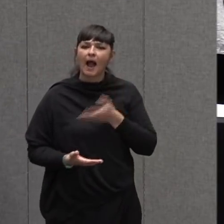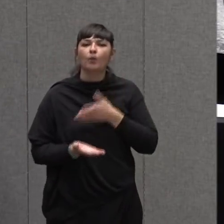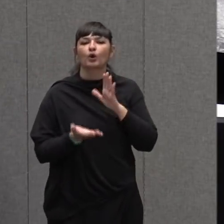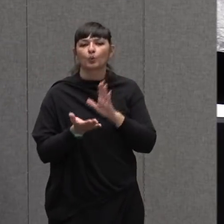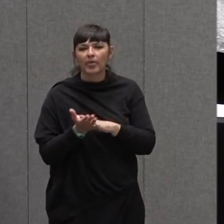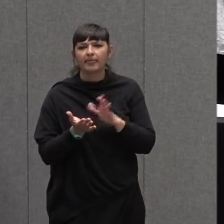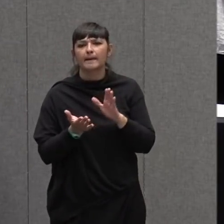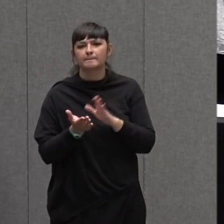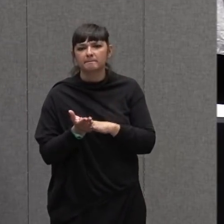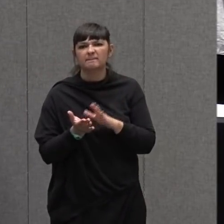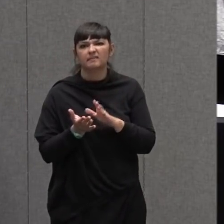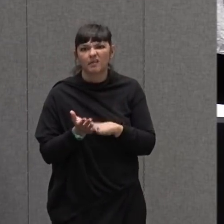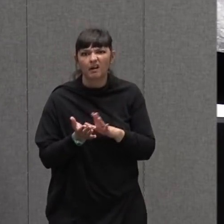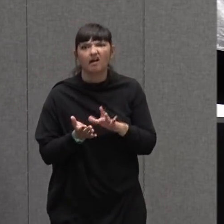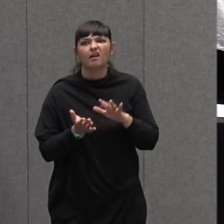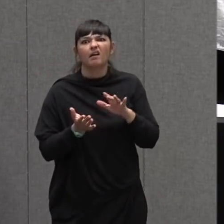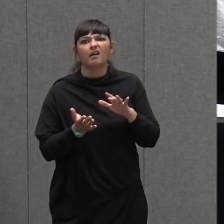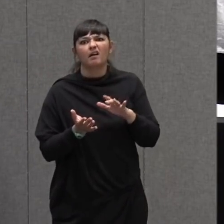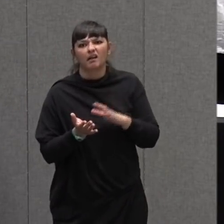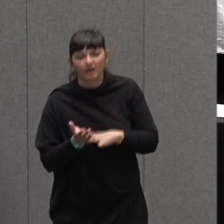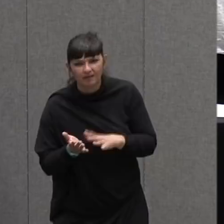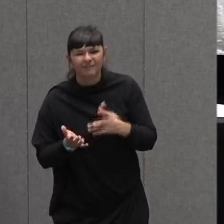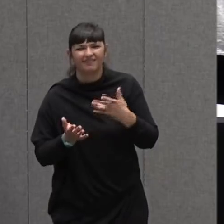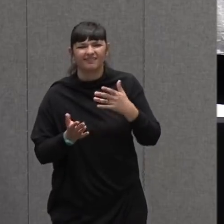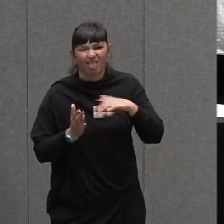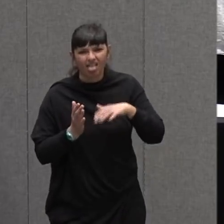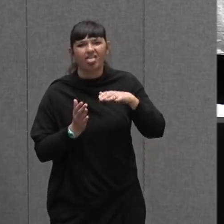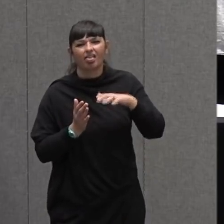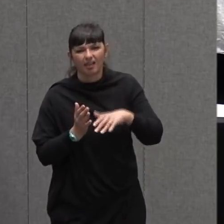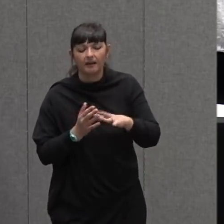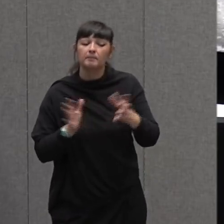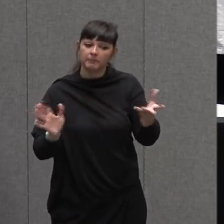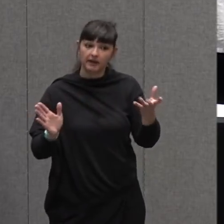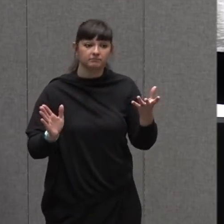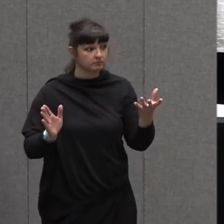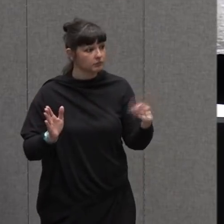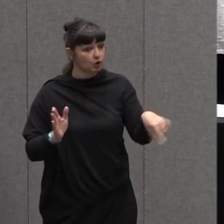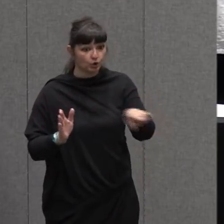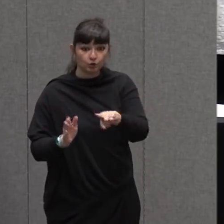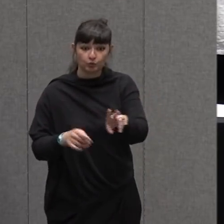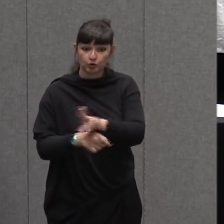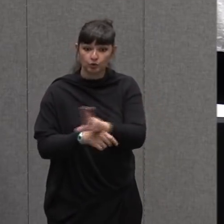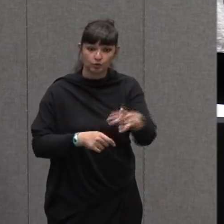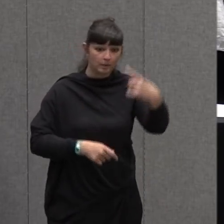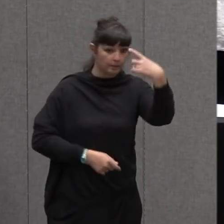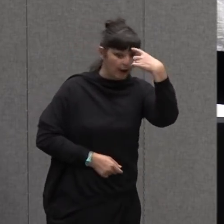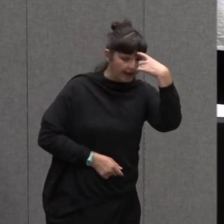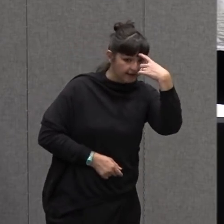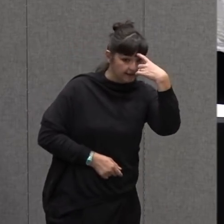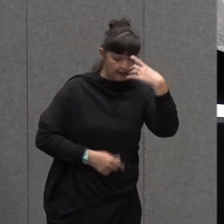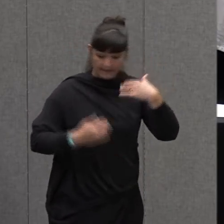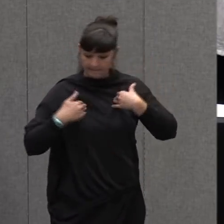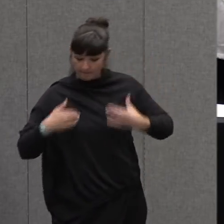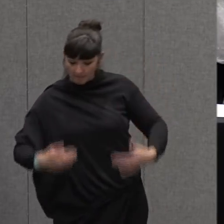and we did use our brain our muscle and counting backwards and it does get there, you will get there.